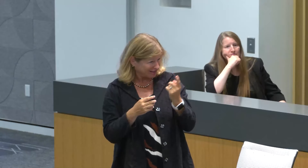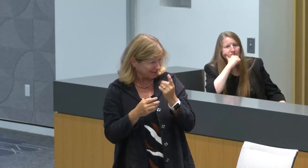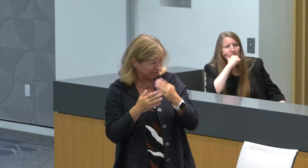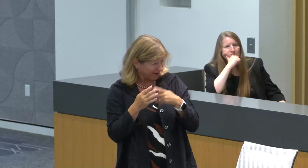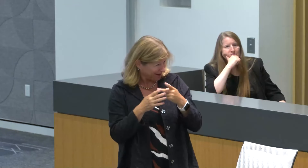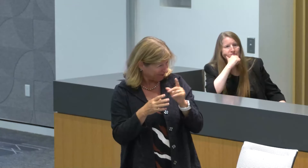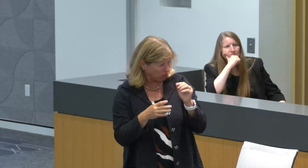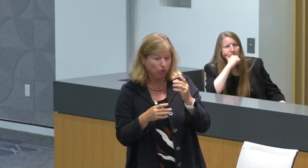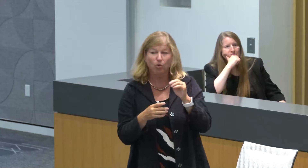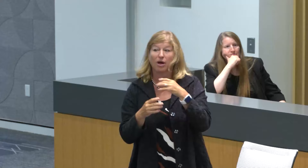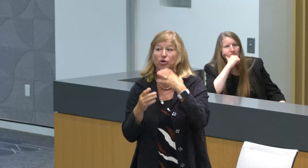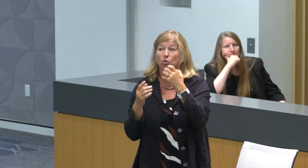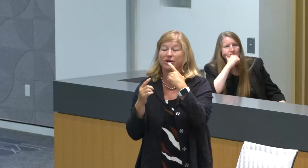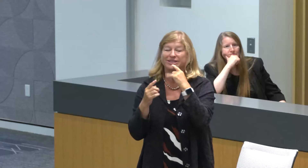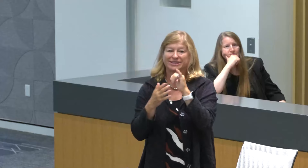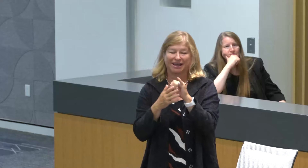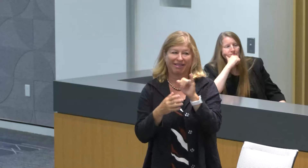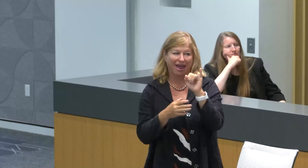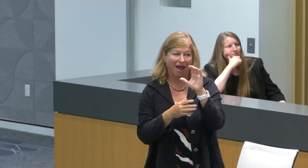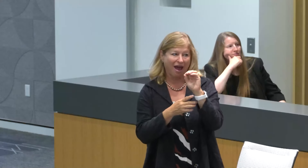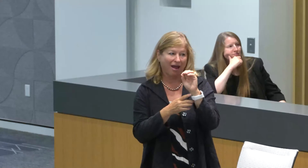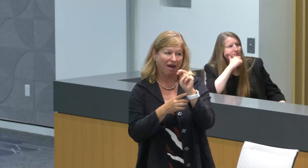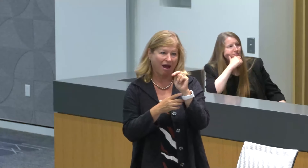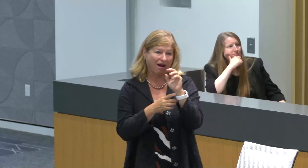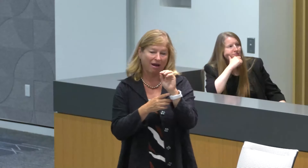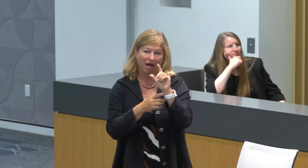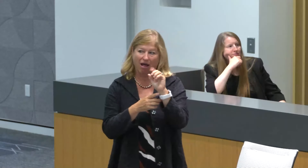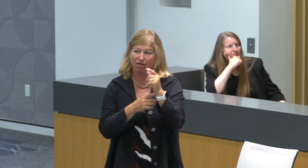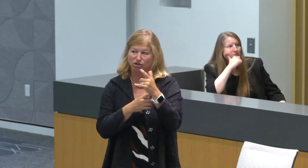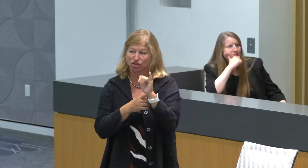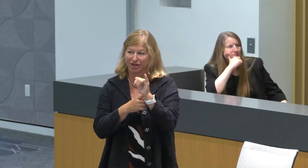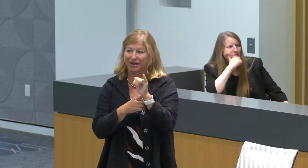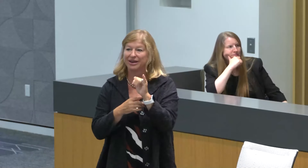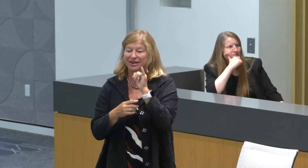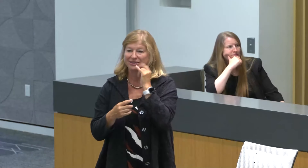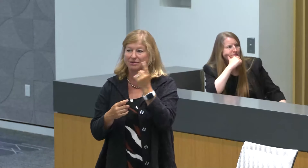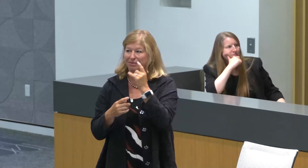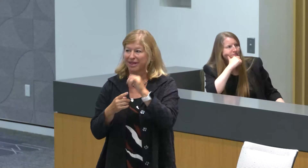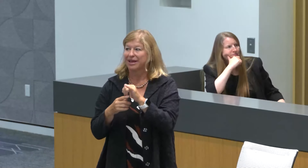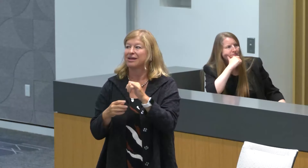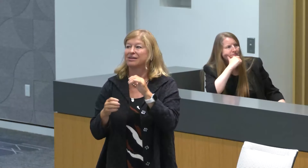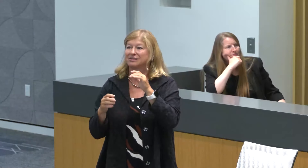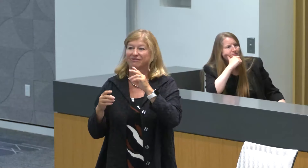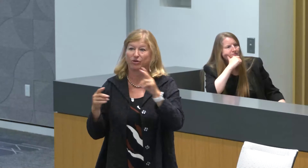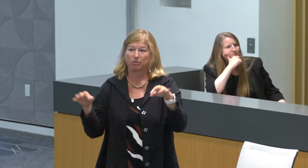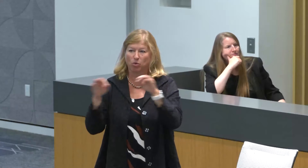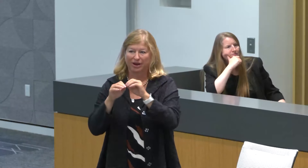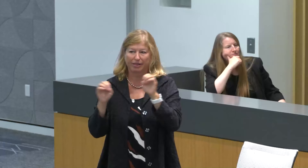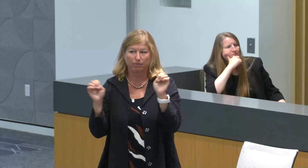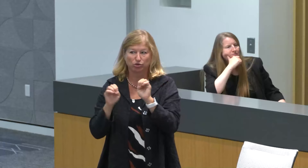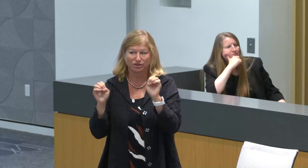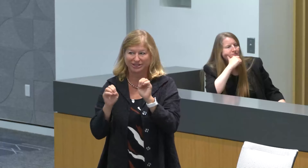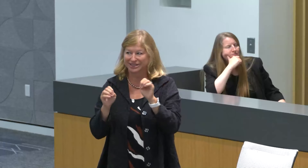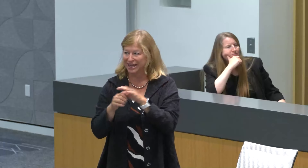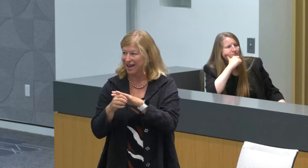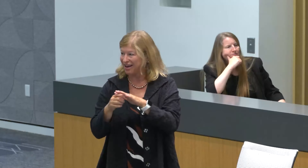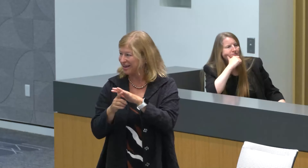TO THAT LIST. AS FOR A LOGO, THAT IS A GOOD SUGGESTION. WE WILL LOOK INTO THAT. I DON'T KNOW IF ANYONE ELSE